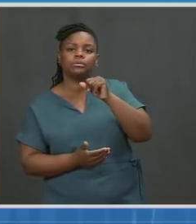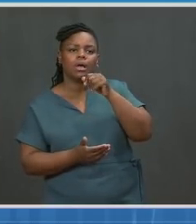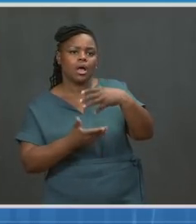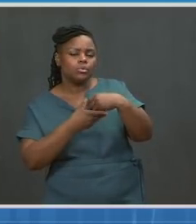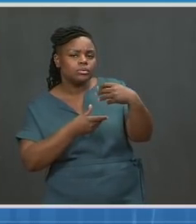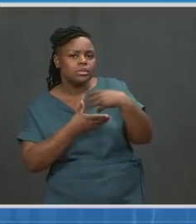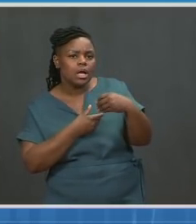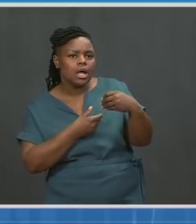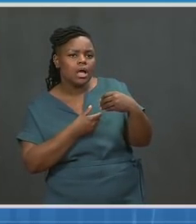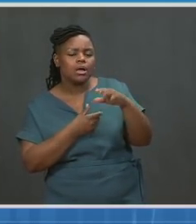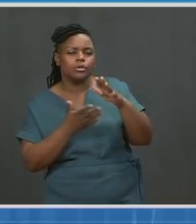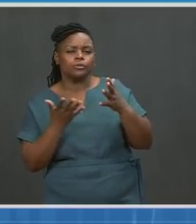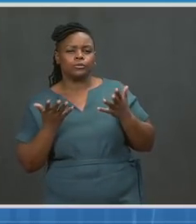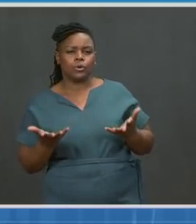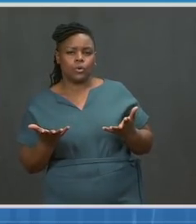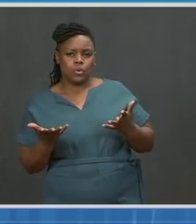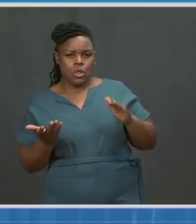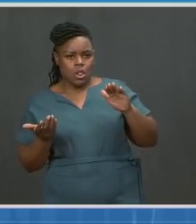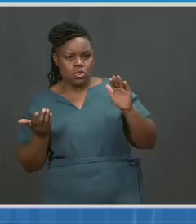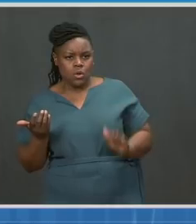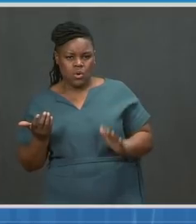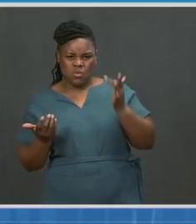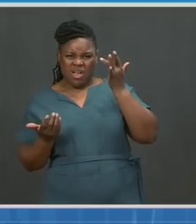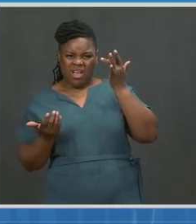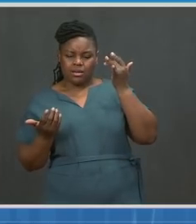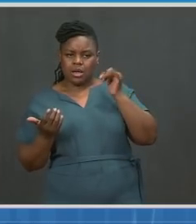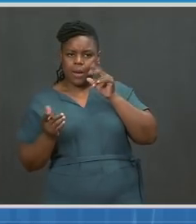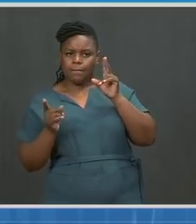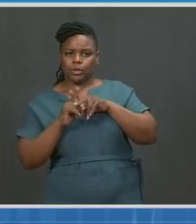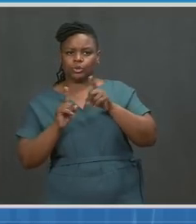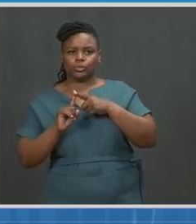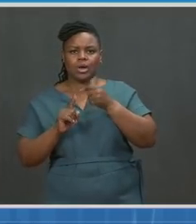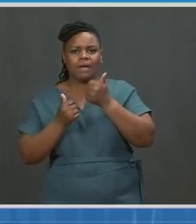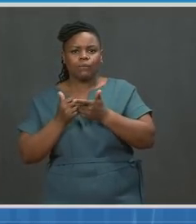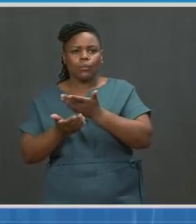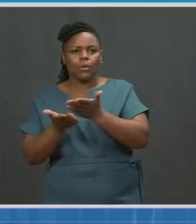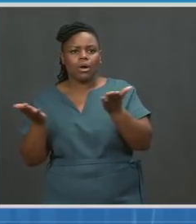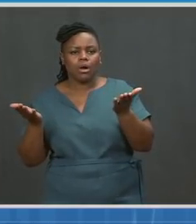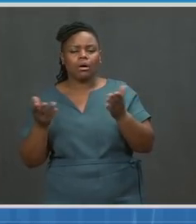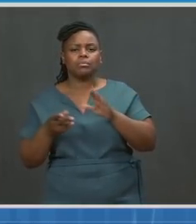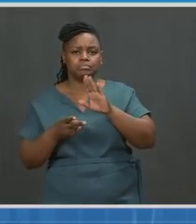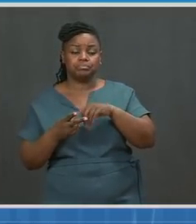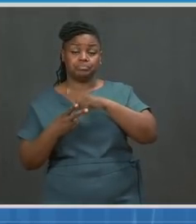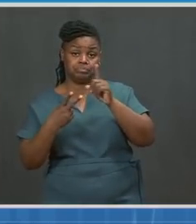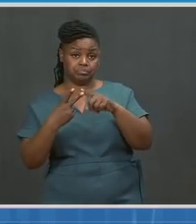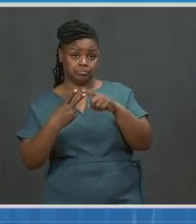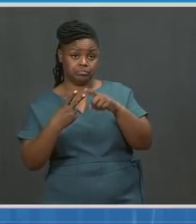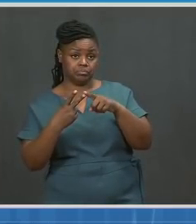why doesn't this guidance apply to everyone? And secondly, while rates of vaccine hesitancy